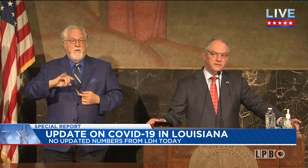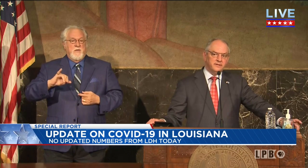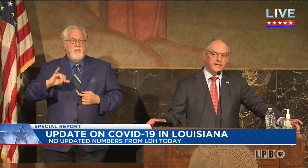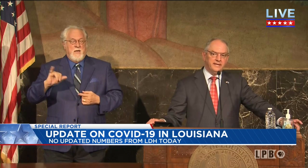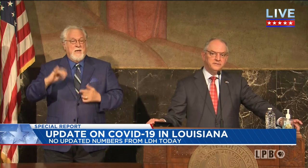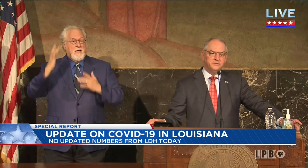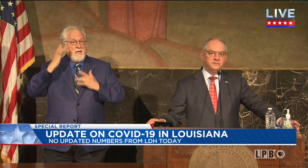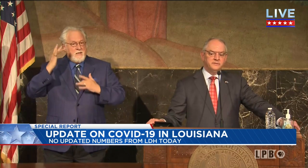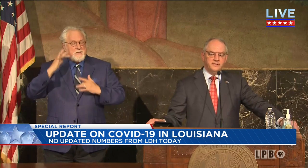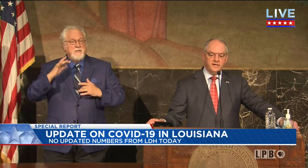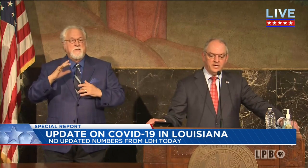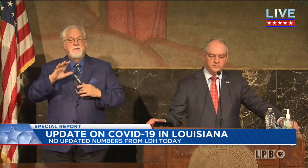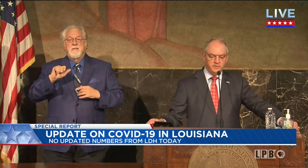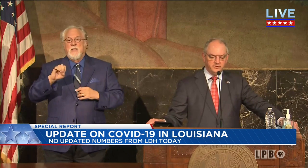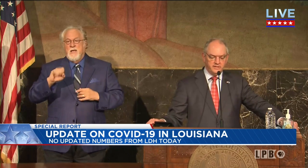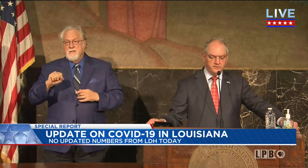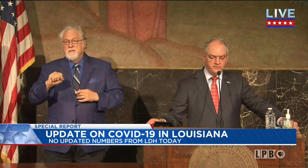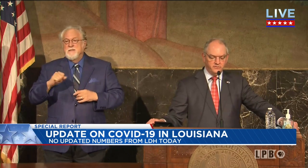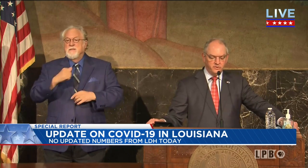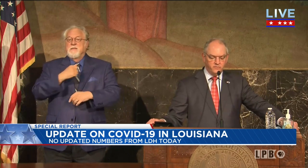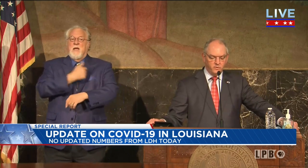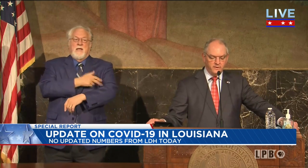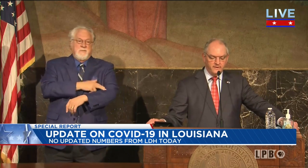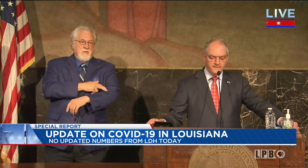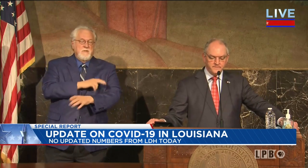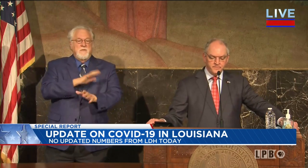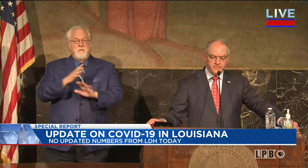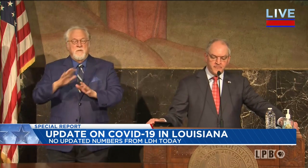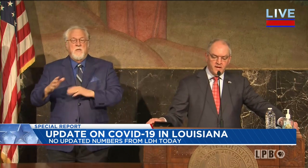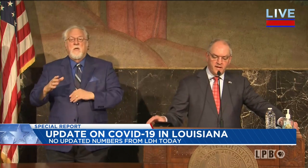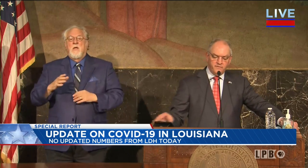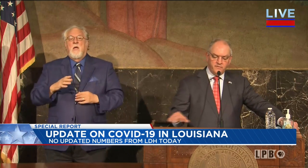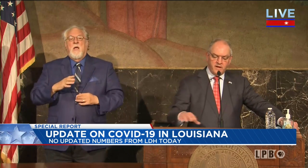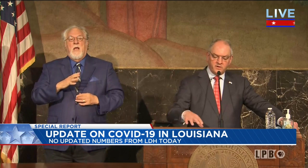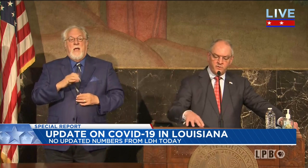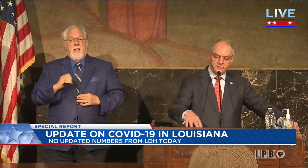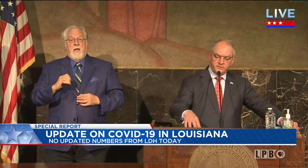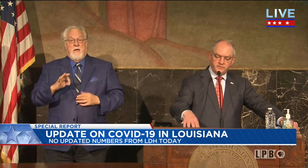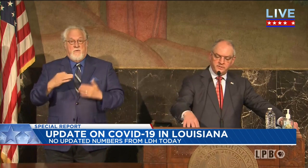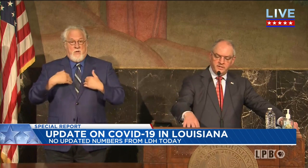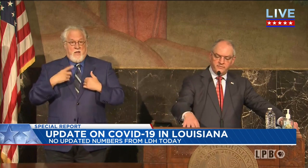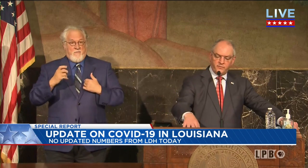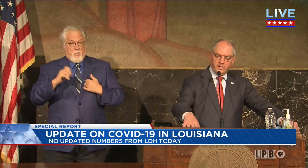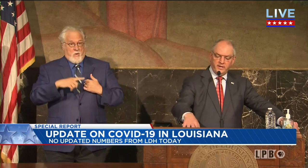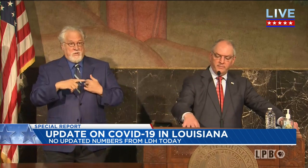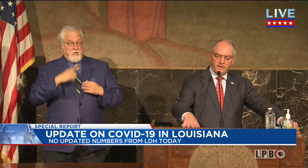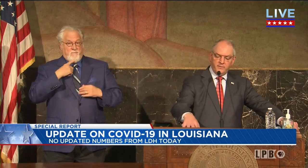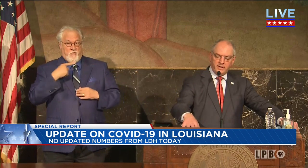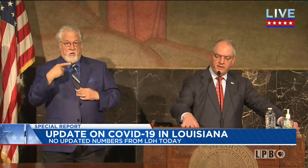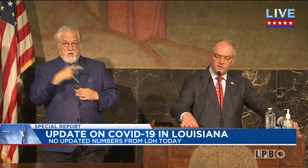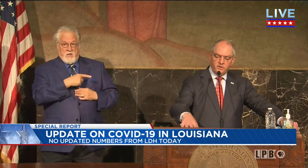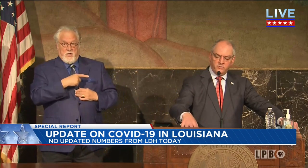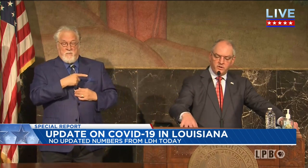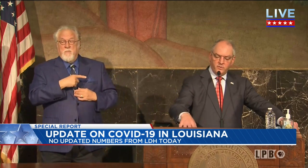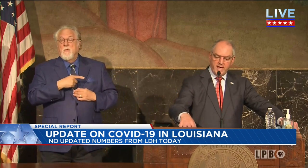THE TRENDS THAT WE'RE SEEING AS IT RELATES TO THE COVID LIKE ILLNESSES, CASES,